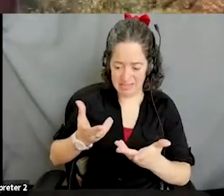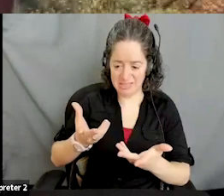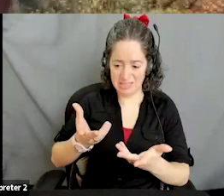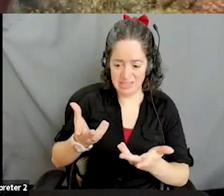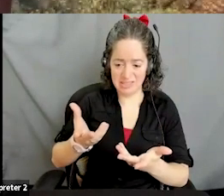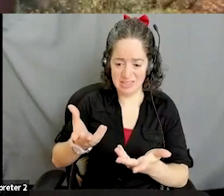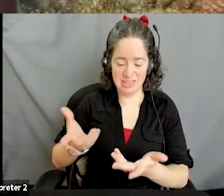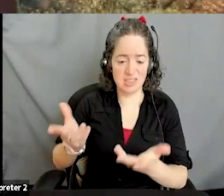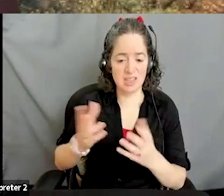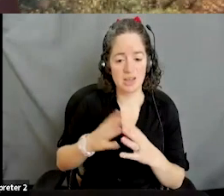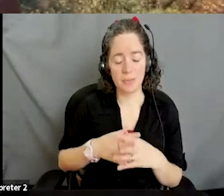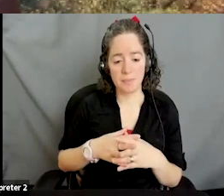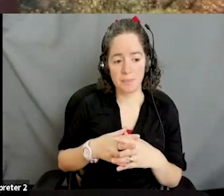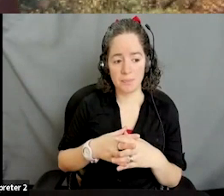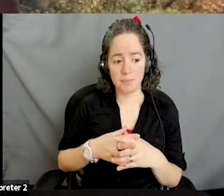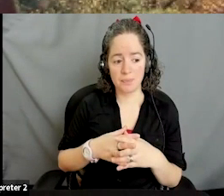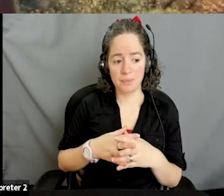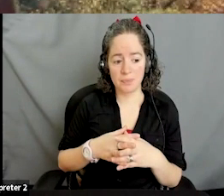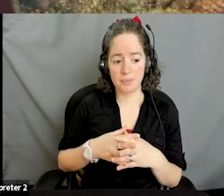None of us in the company